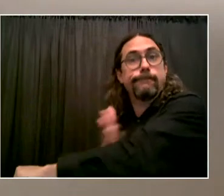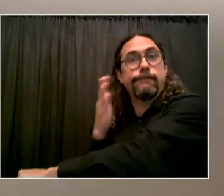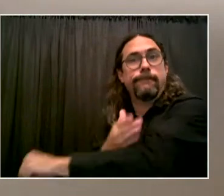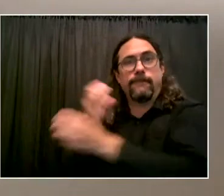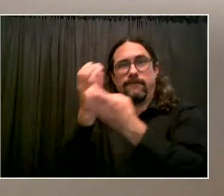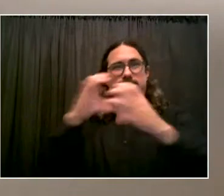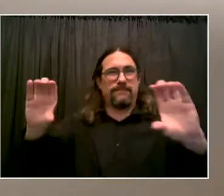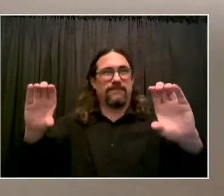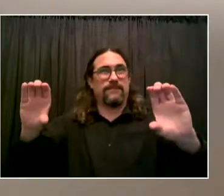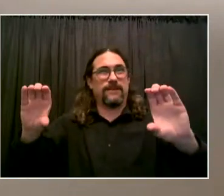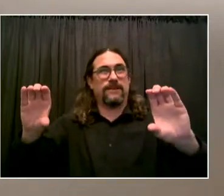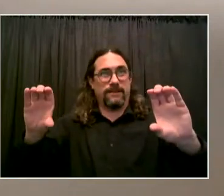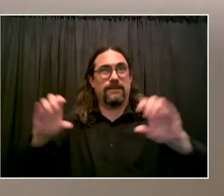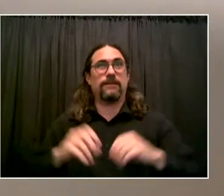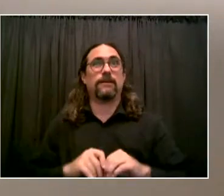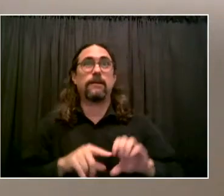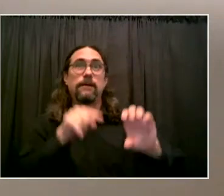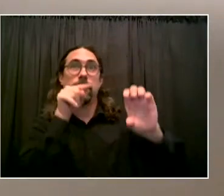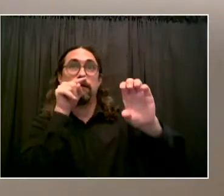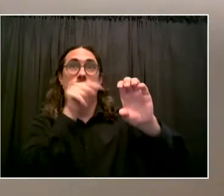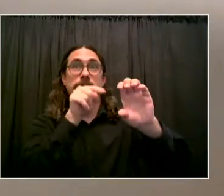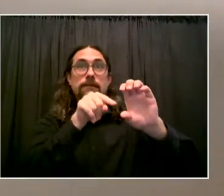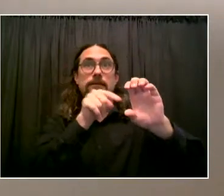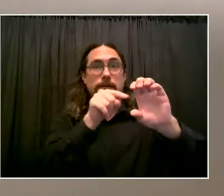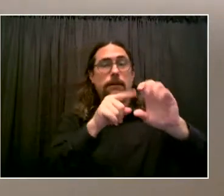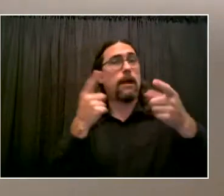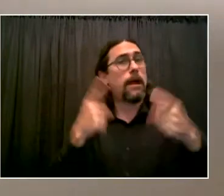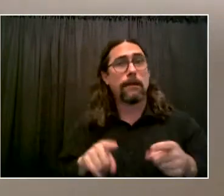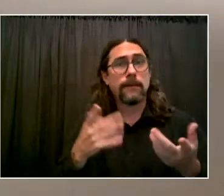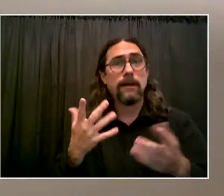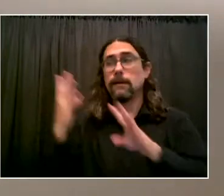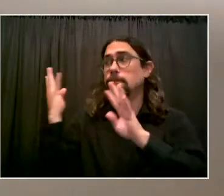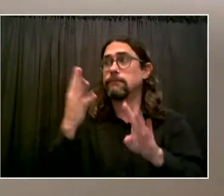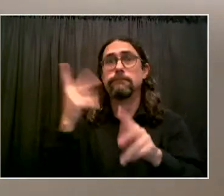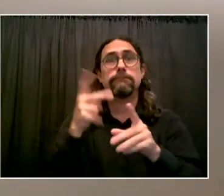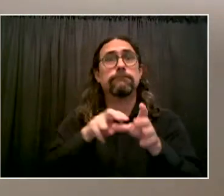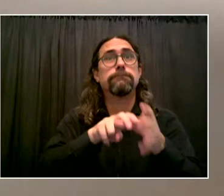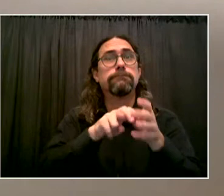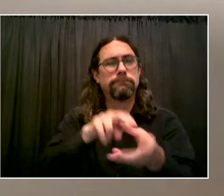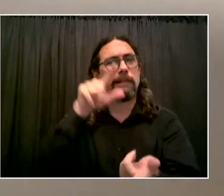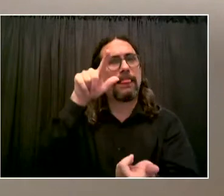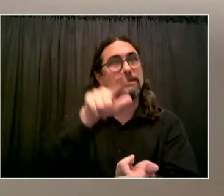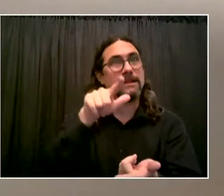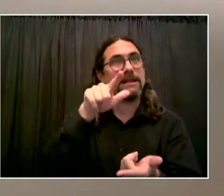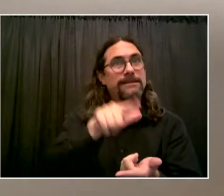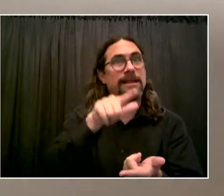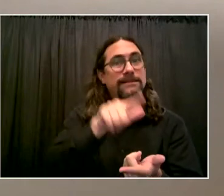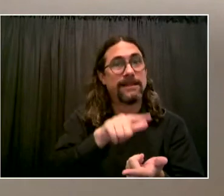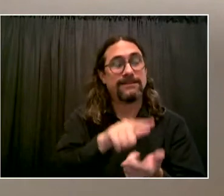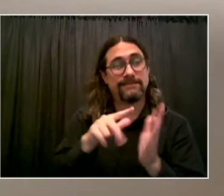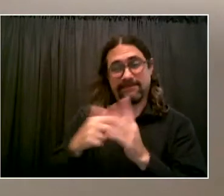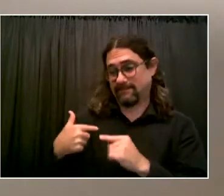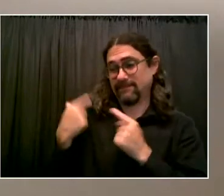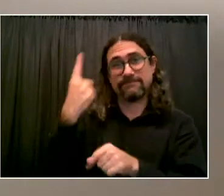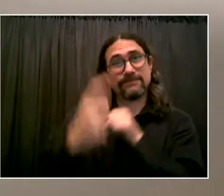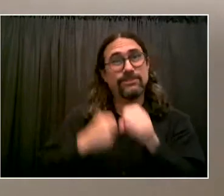RIEDRSHIP DECLINE HAS CREATED ENORMOUS